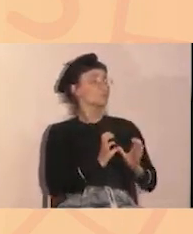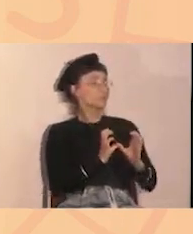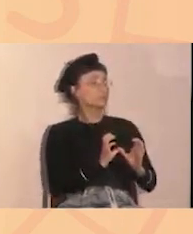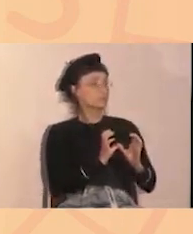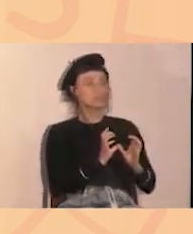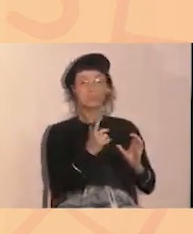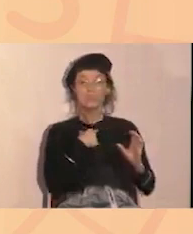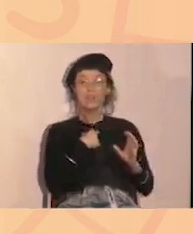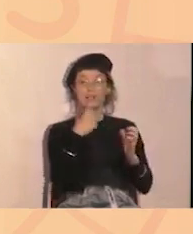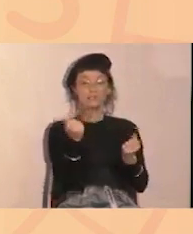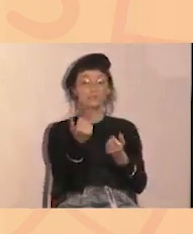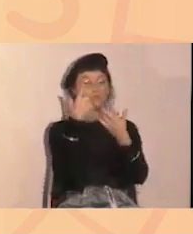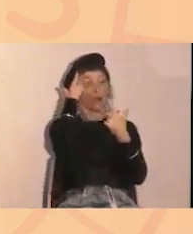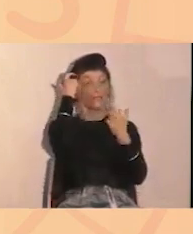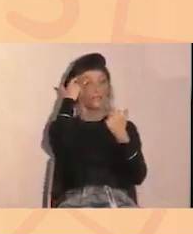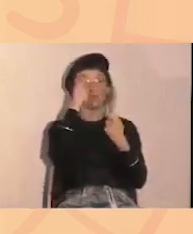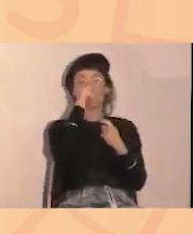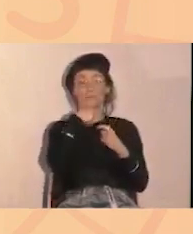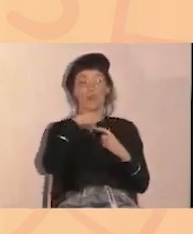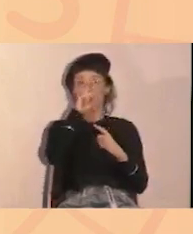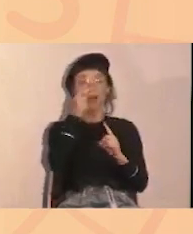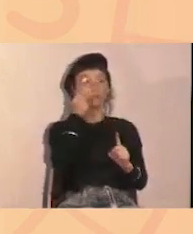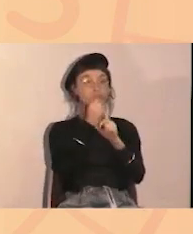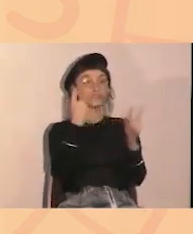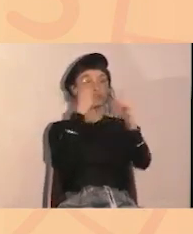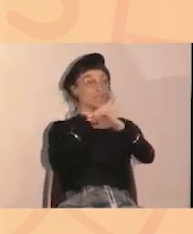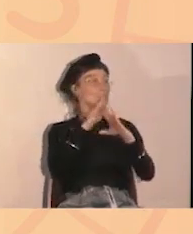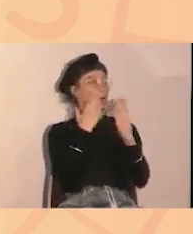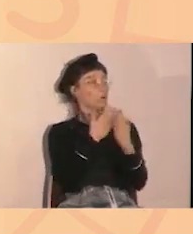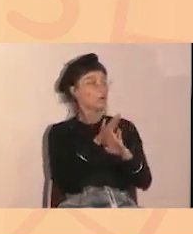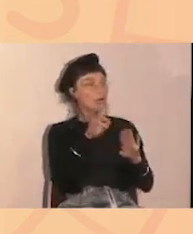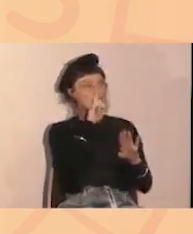change may not happen in my lifetime. Well, the next lesson about five years later was